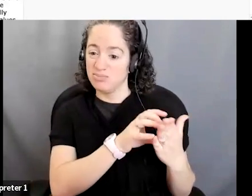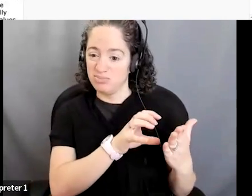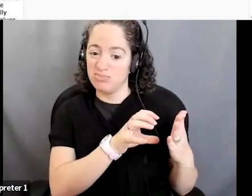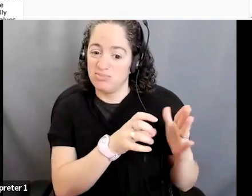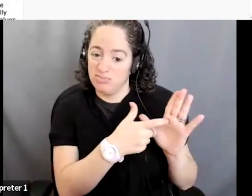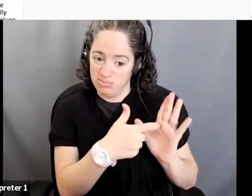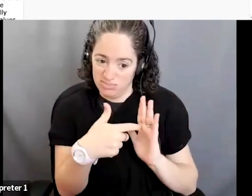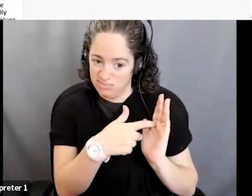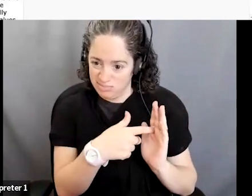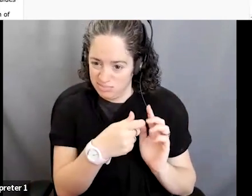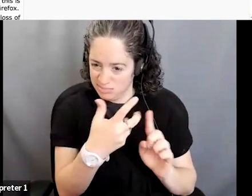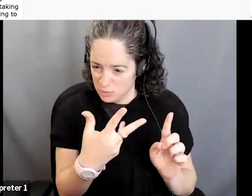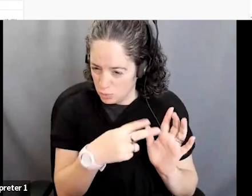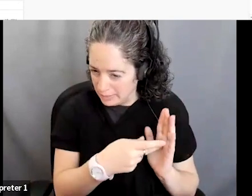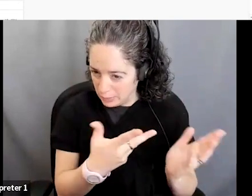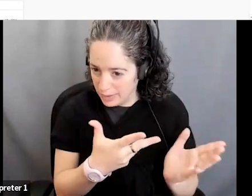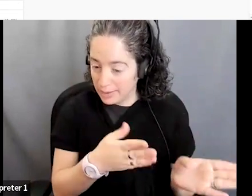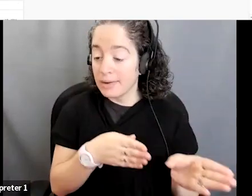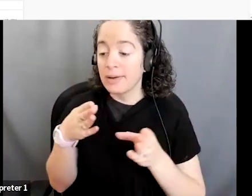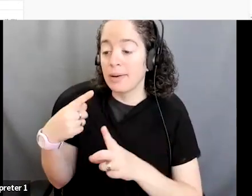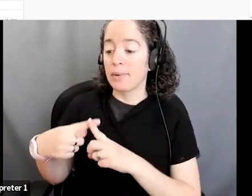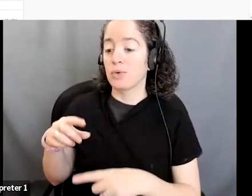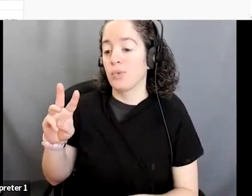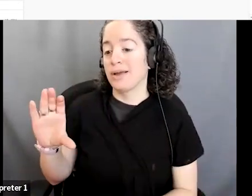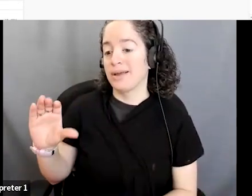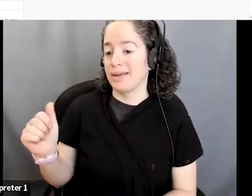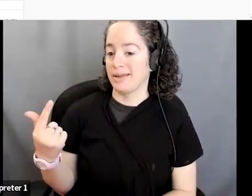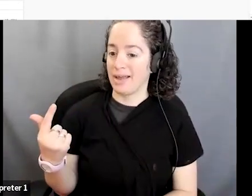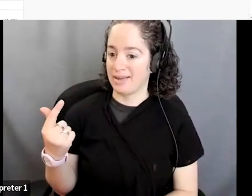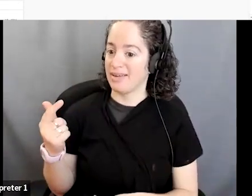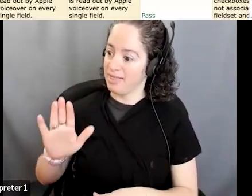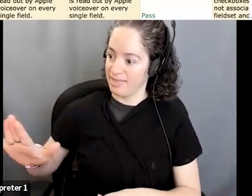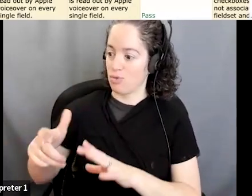There's also a section on the WCAG criteria and what the heck those mean.